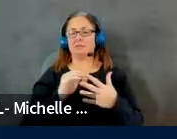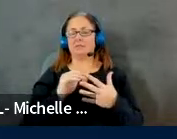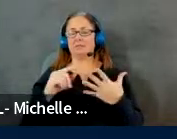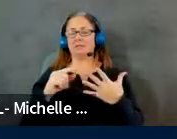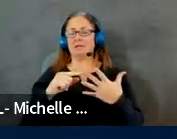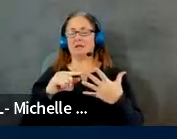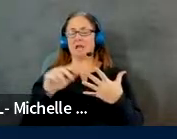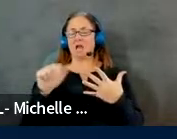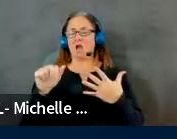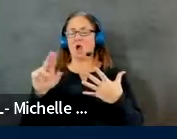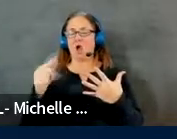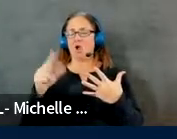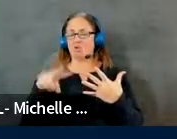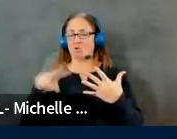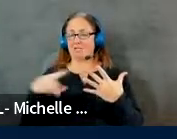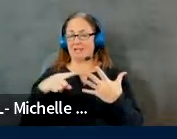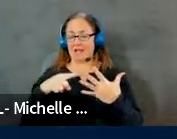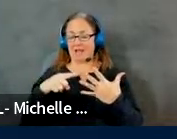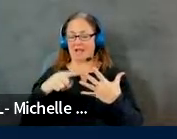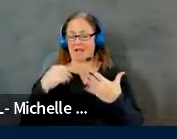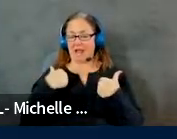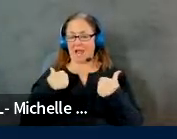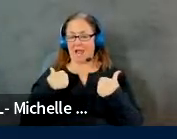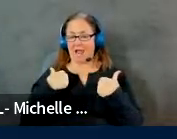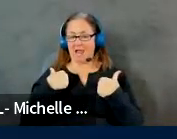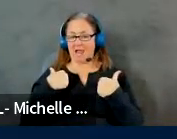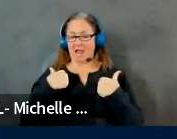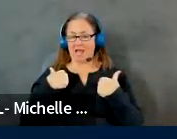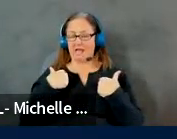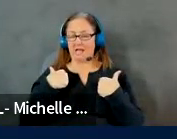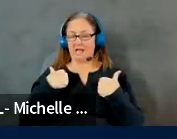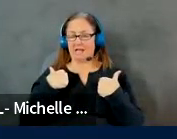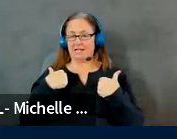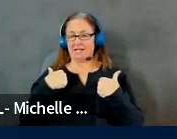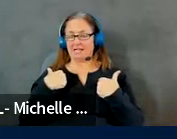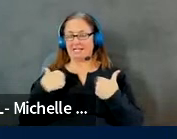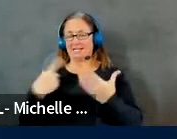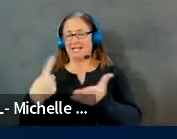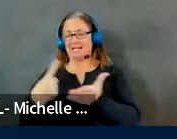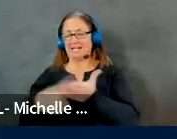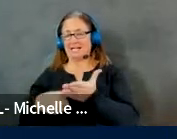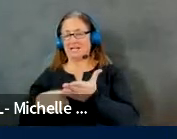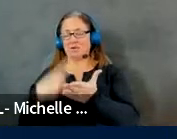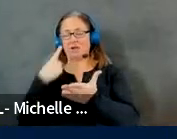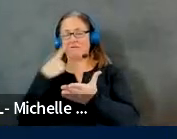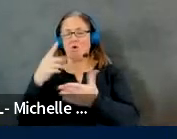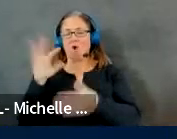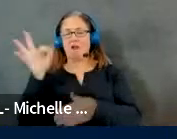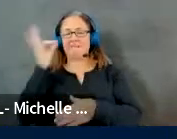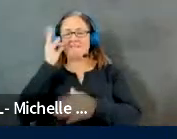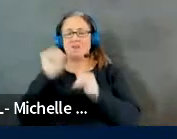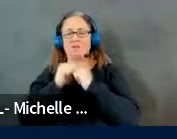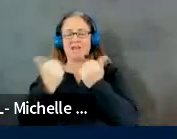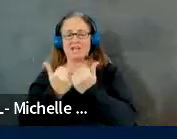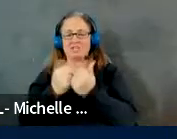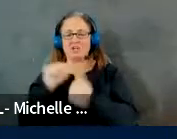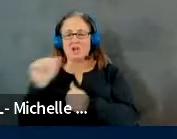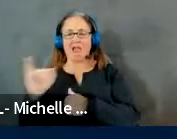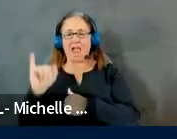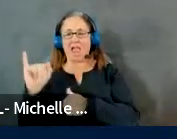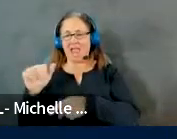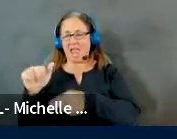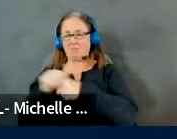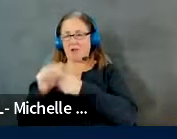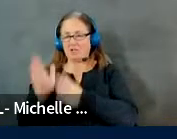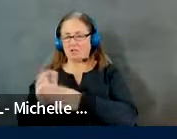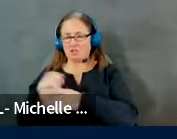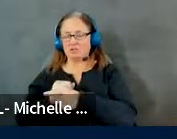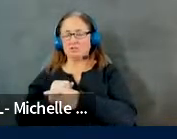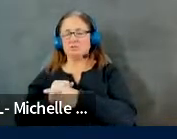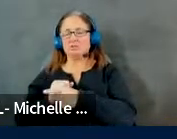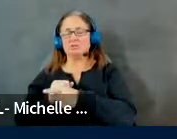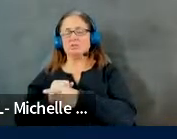the 22nd,v we held a hearing for federal agencies and AI practitioners, and all three of those were